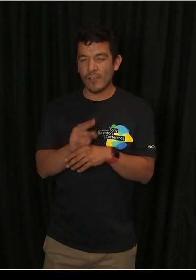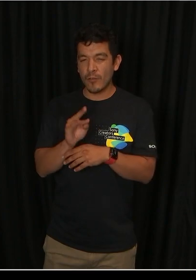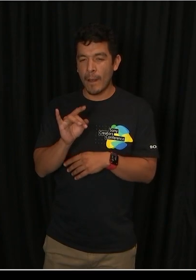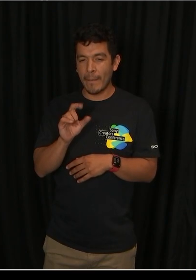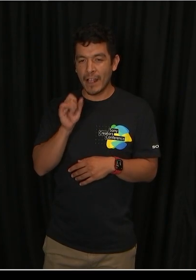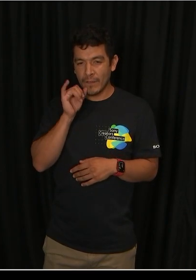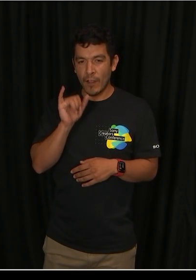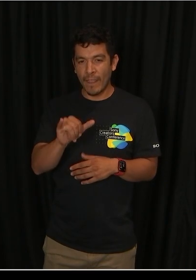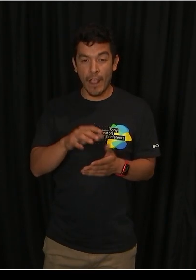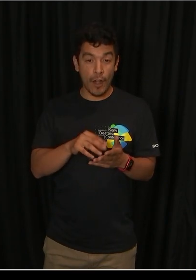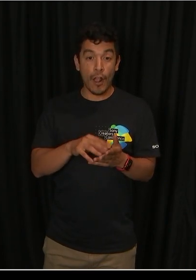Learned a lot.